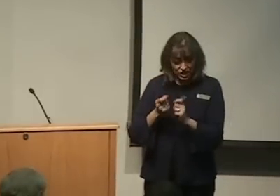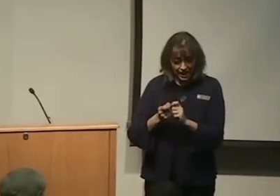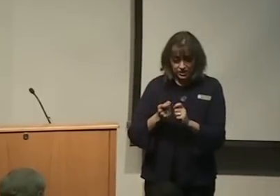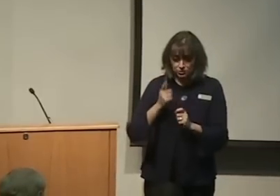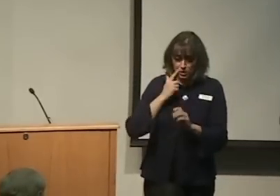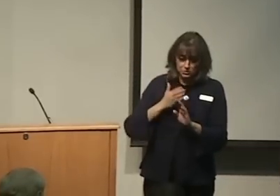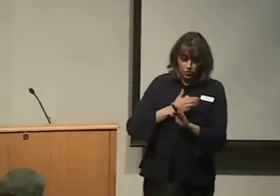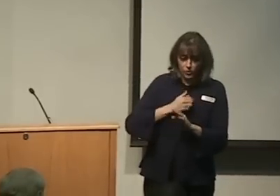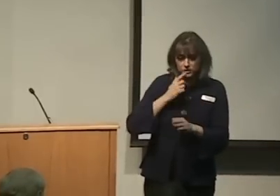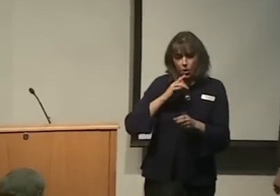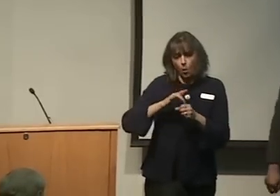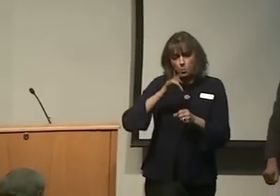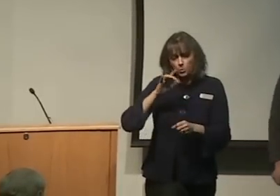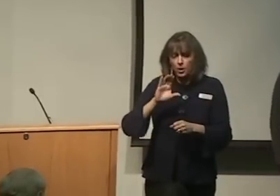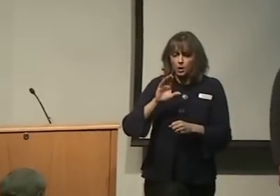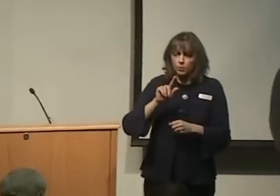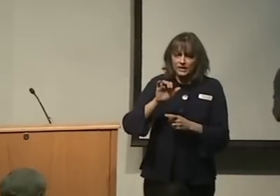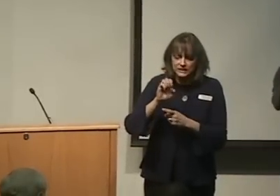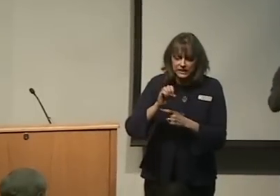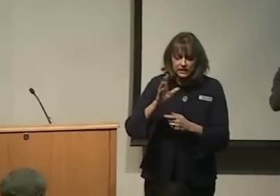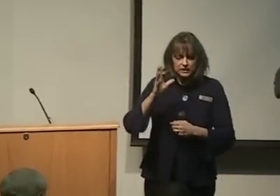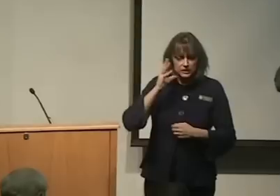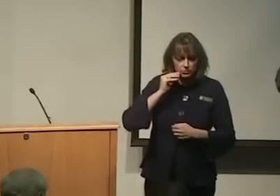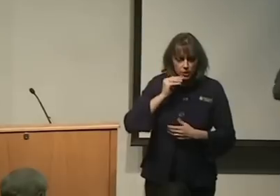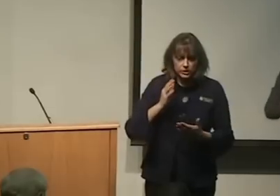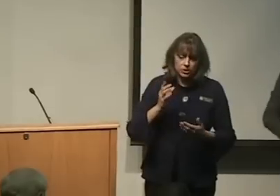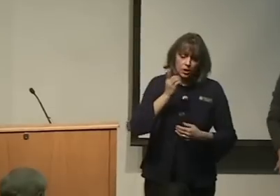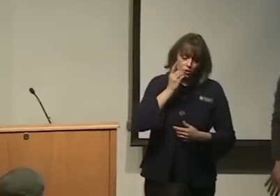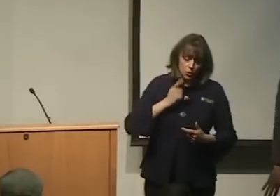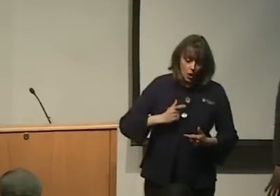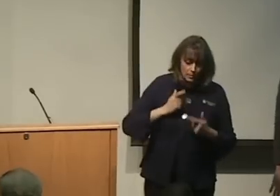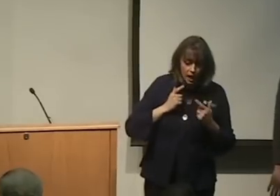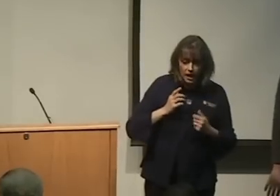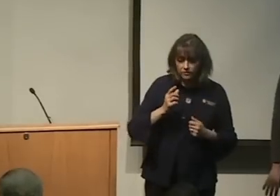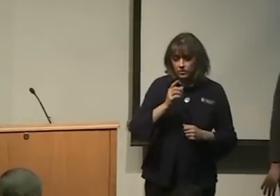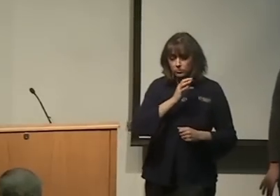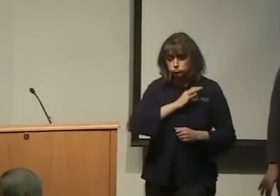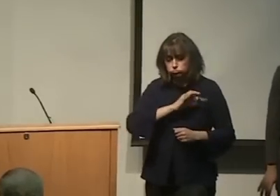You can sell that if you want. That will work for some institutions. It's not going to work for everybody.